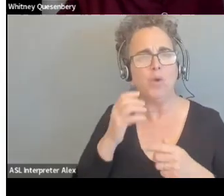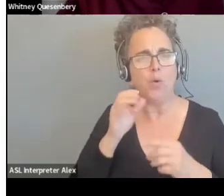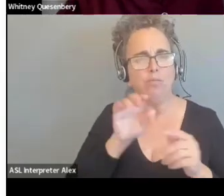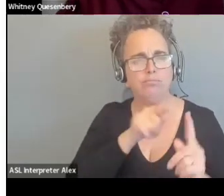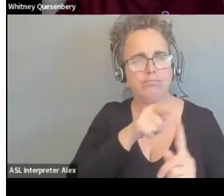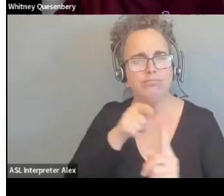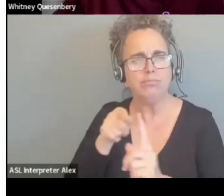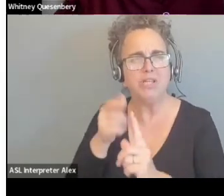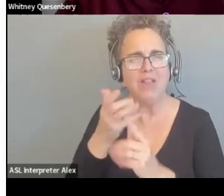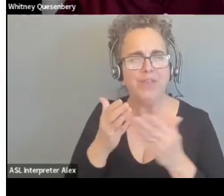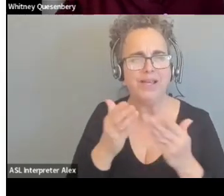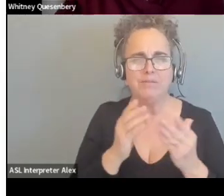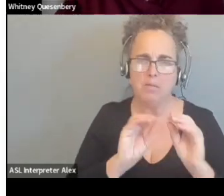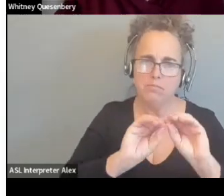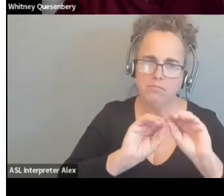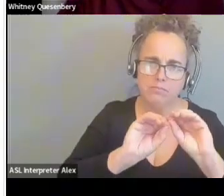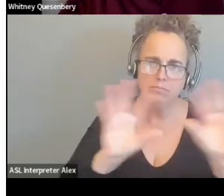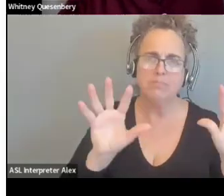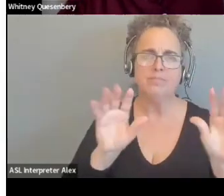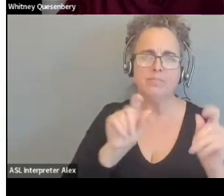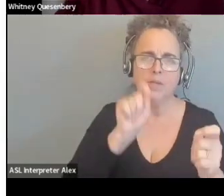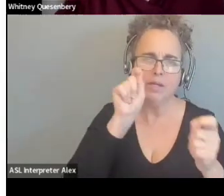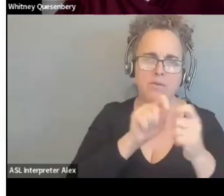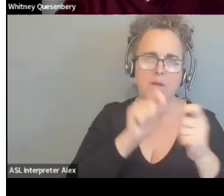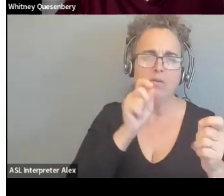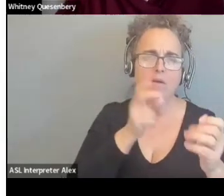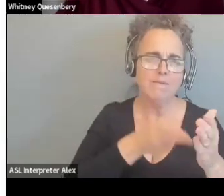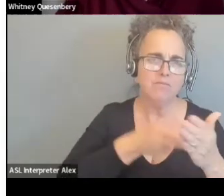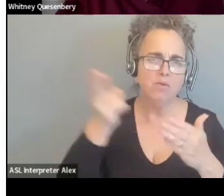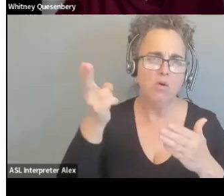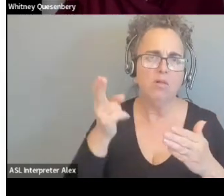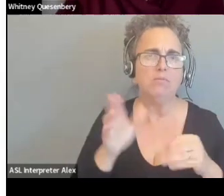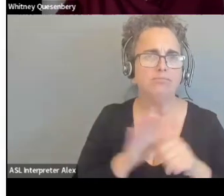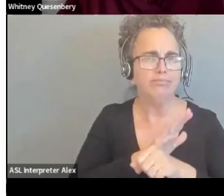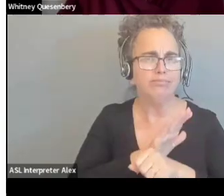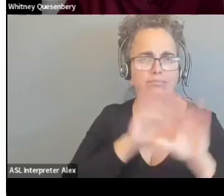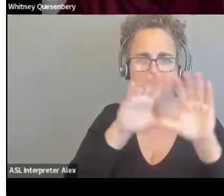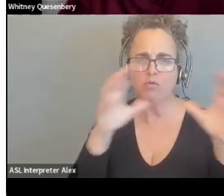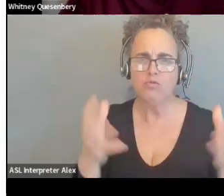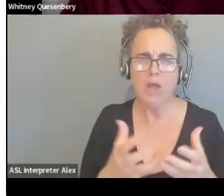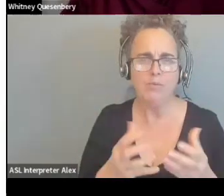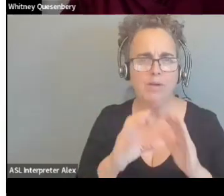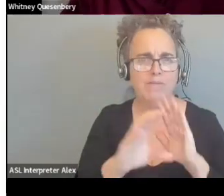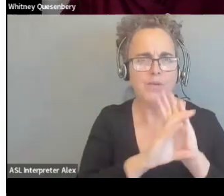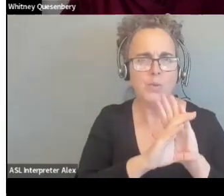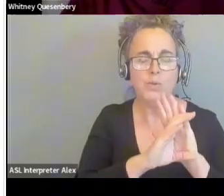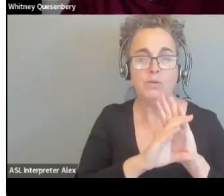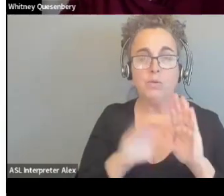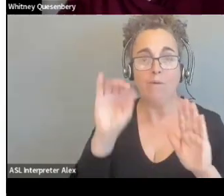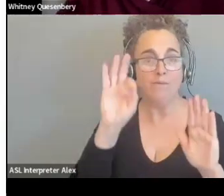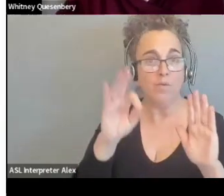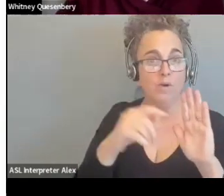but just to give the persona a full rounded view that if somebody who was, who was similar to one